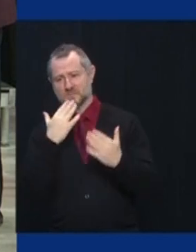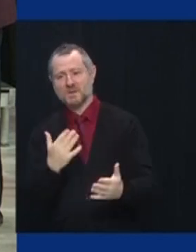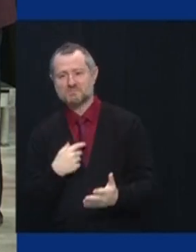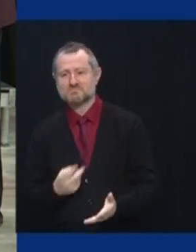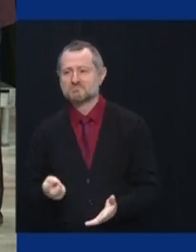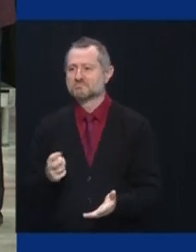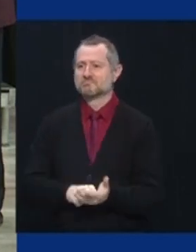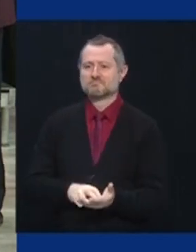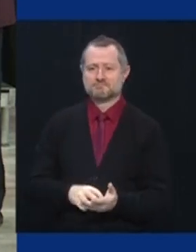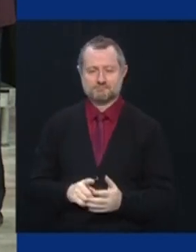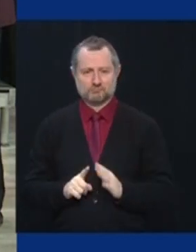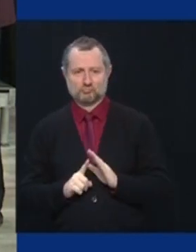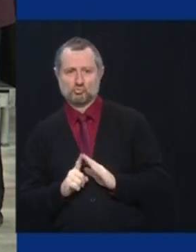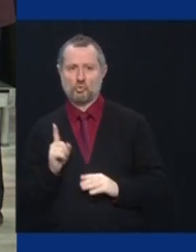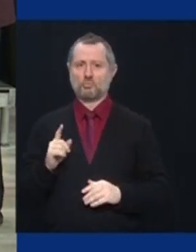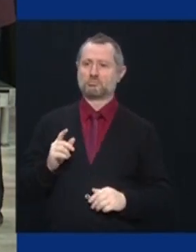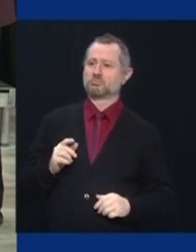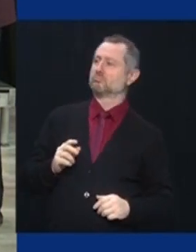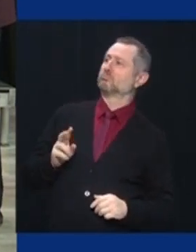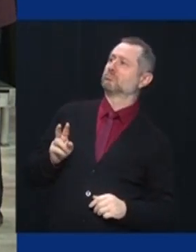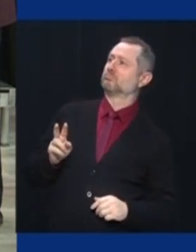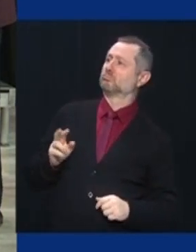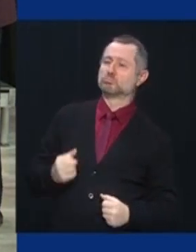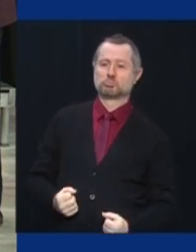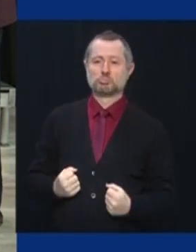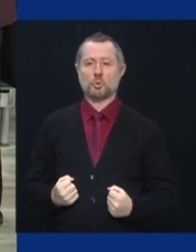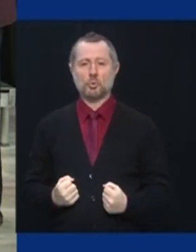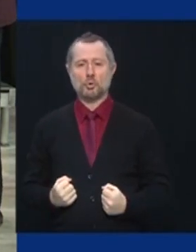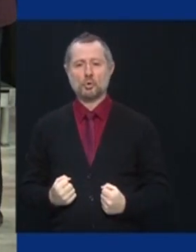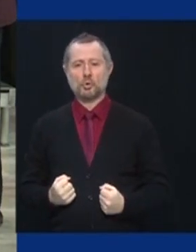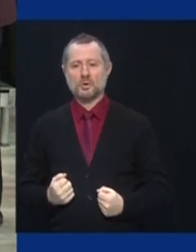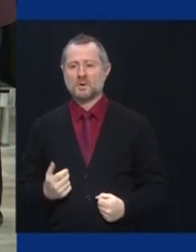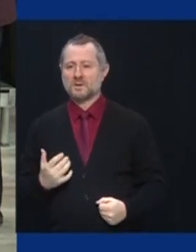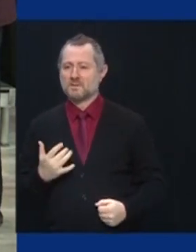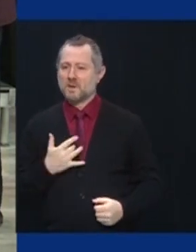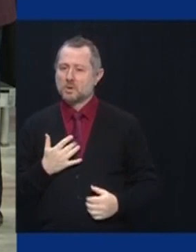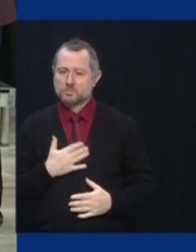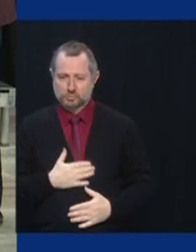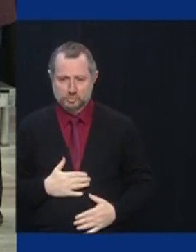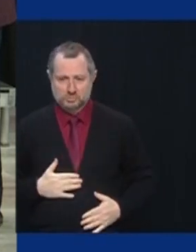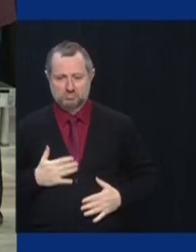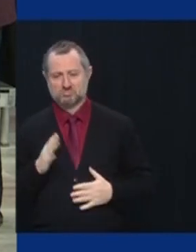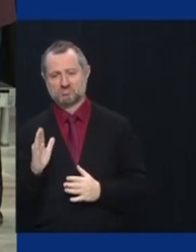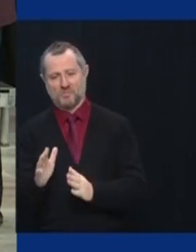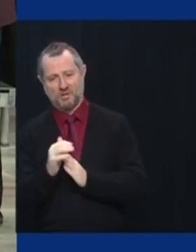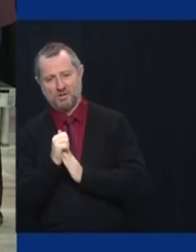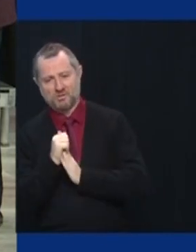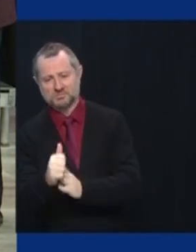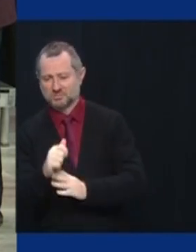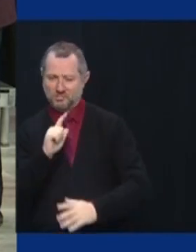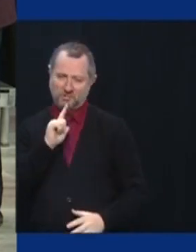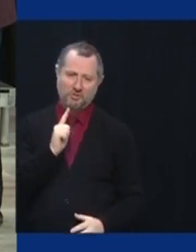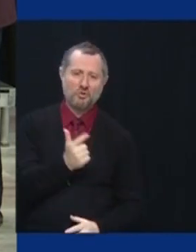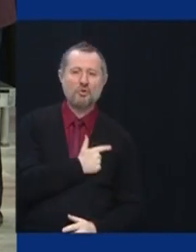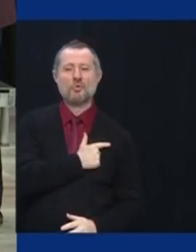FOR LEADING US THROUGH A DARK AND DISMAL PERIOD. BUT WE THANK YOU THAT YOU STOOD TALL, YOU STOOD STRONG AND WE